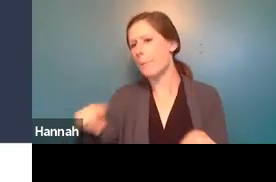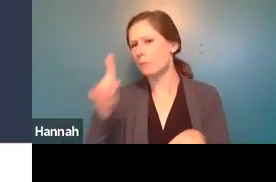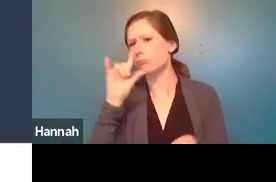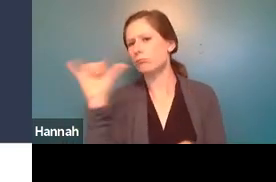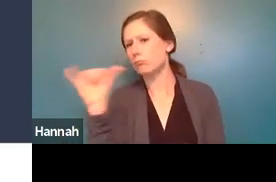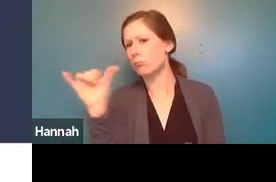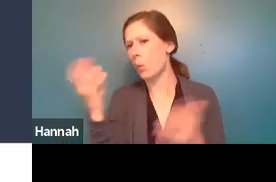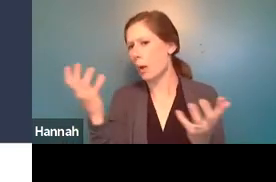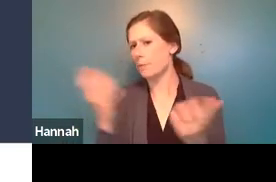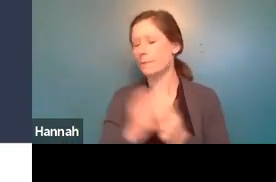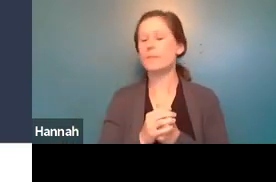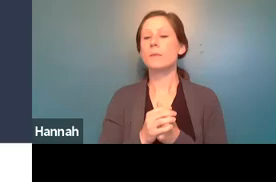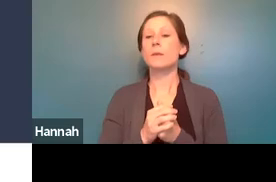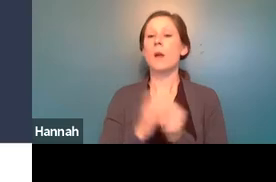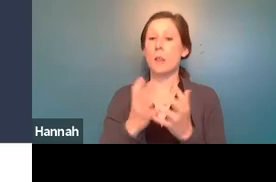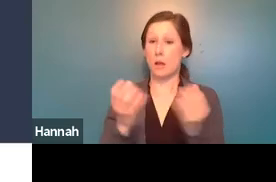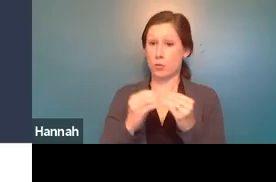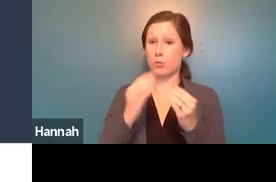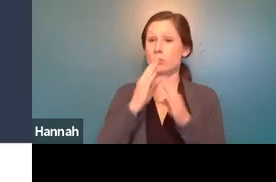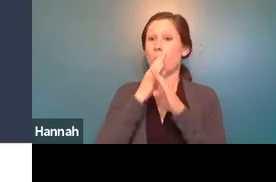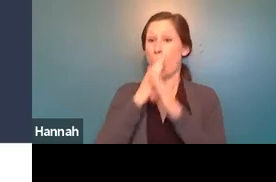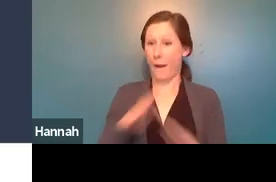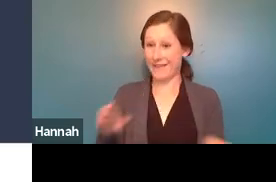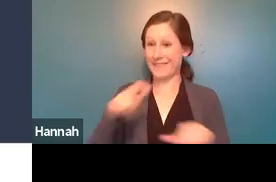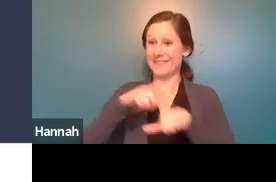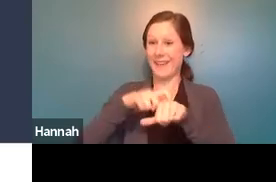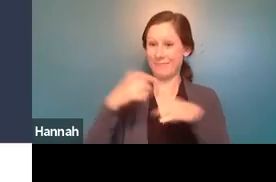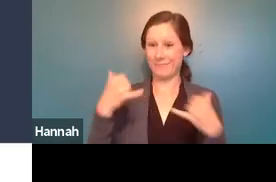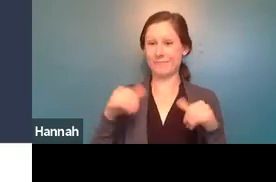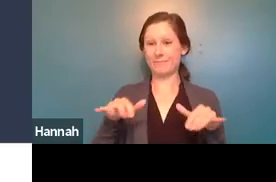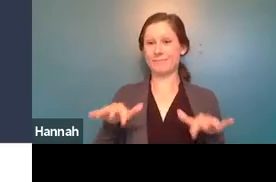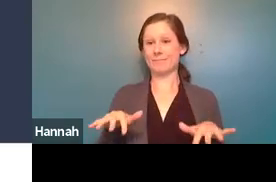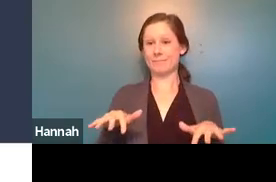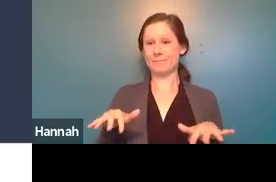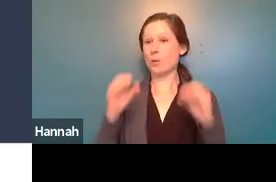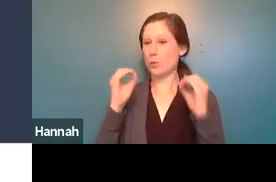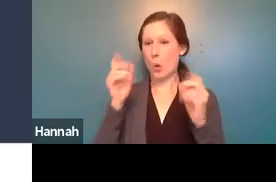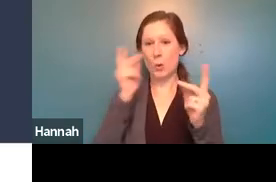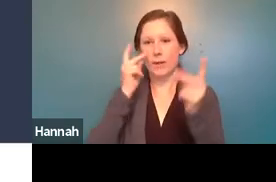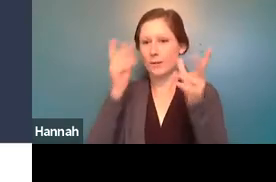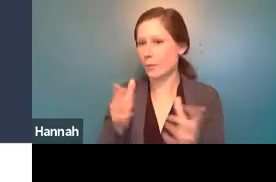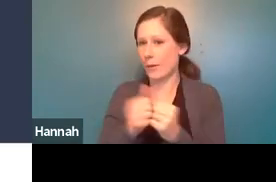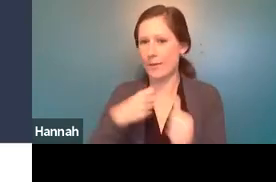while certainly a much quieter time without any of our guests with us, it's still been a very busy